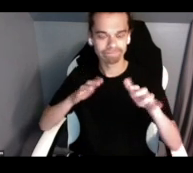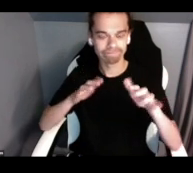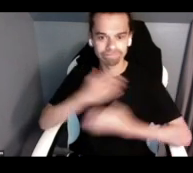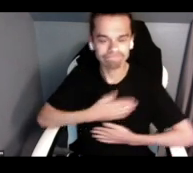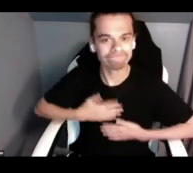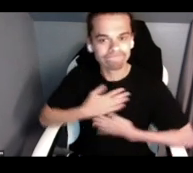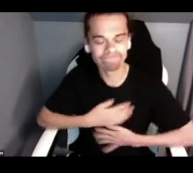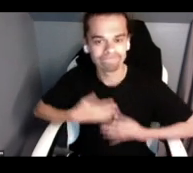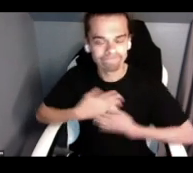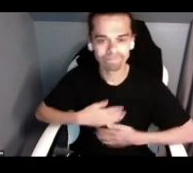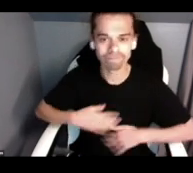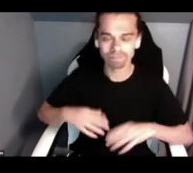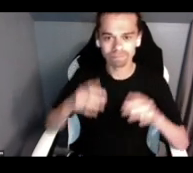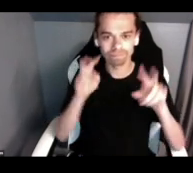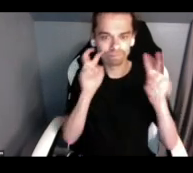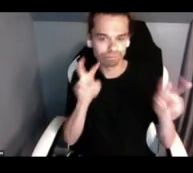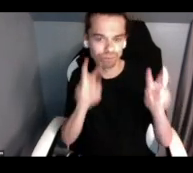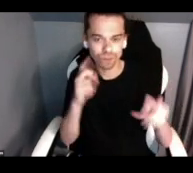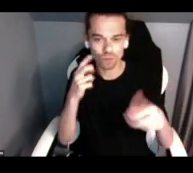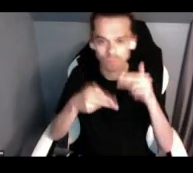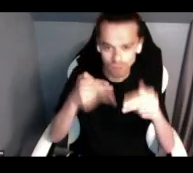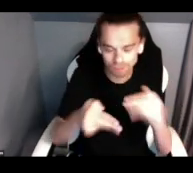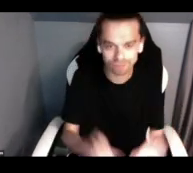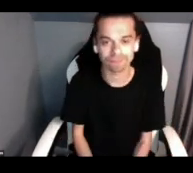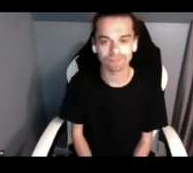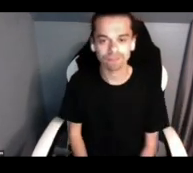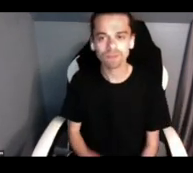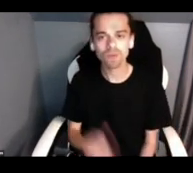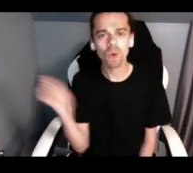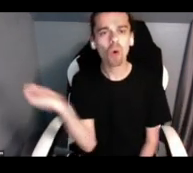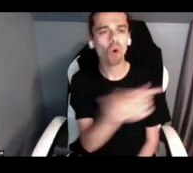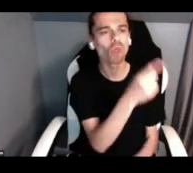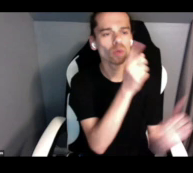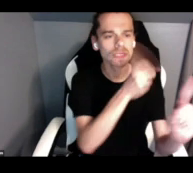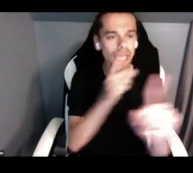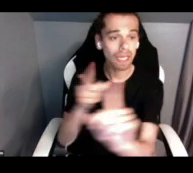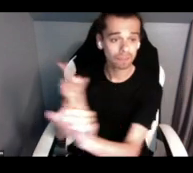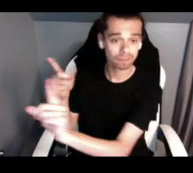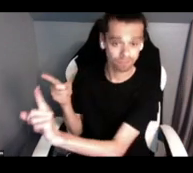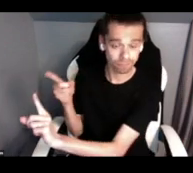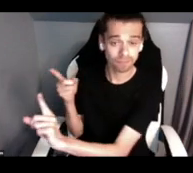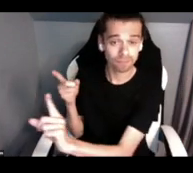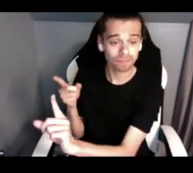Those aims help to support our work within the center.